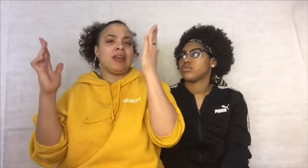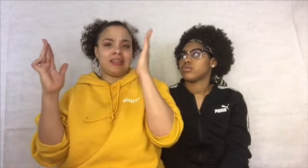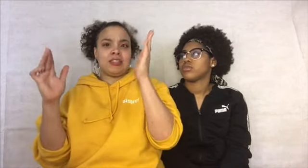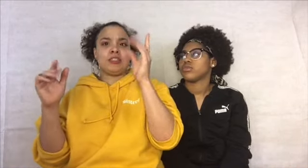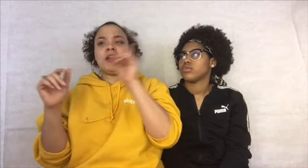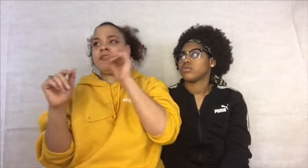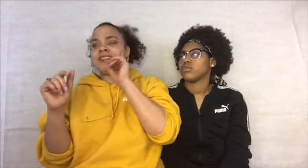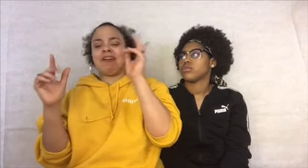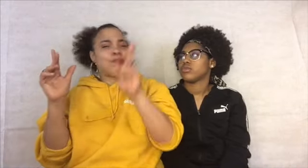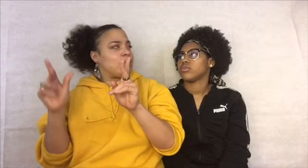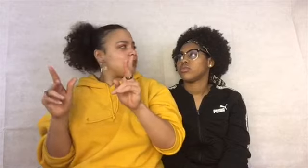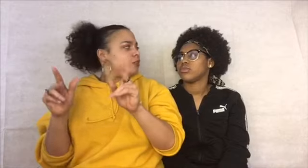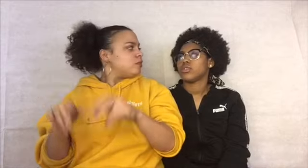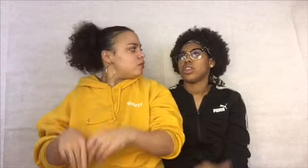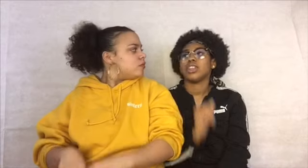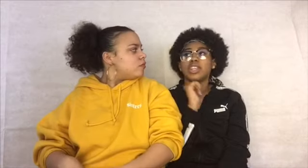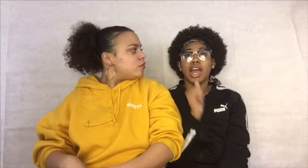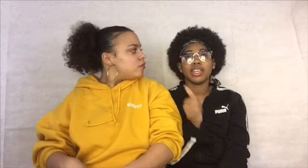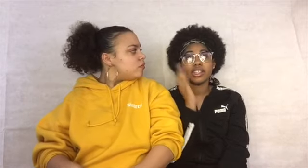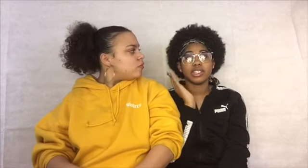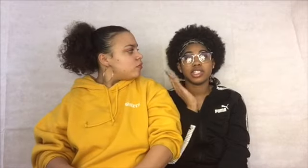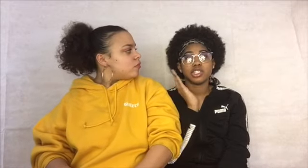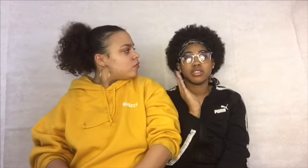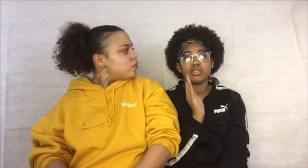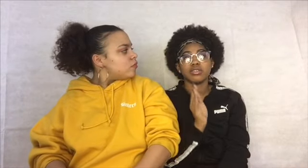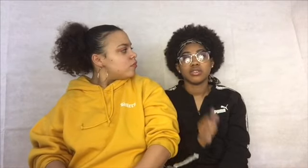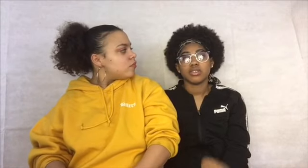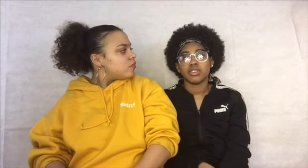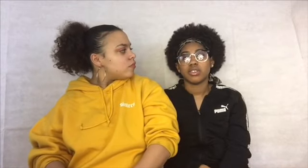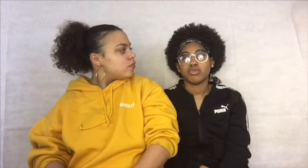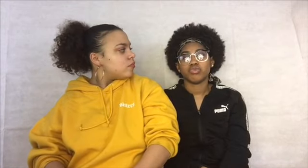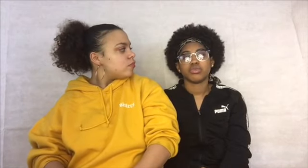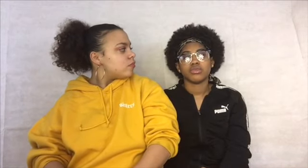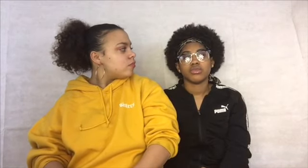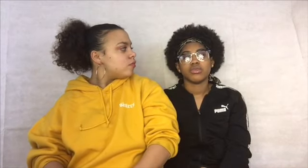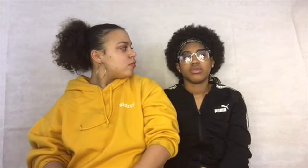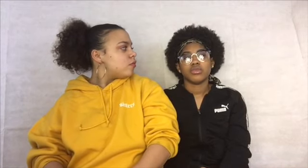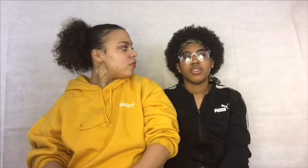attention of a deaf person? Ways not to get their attention